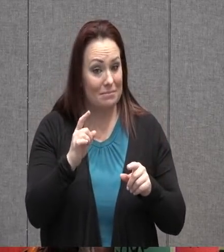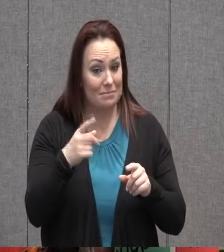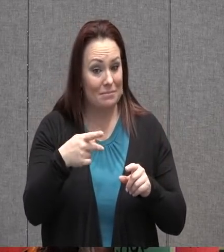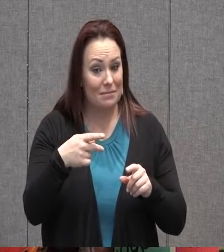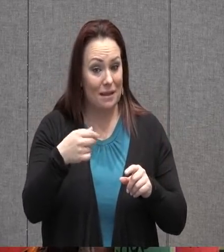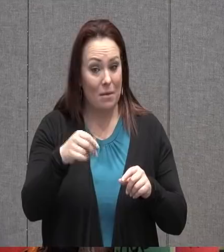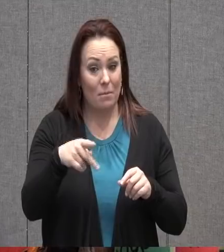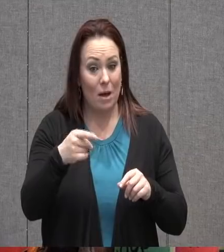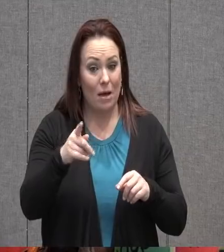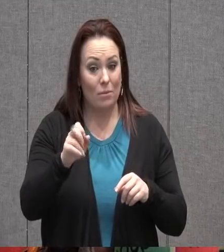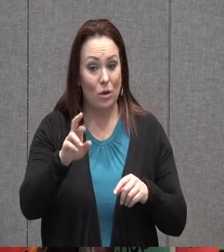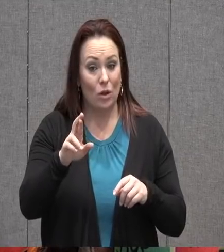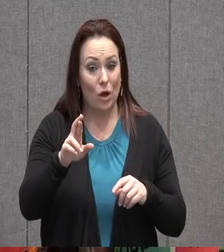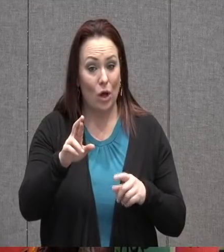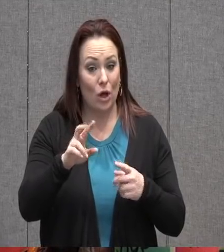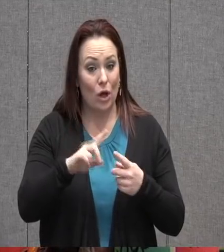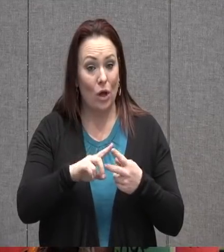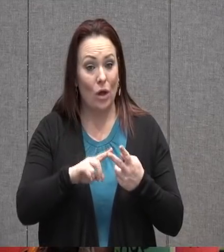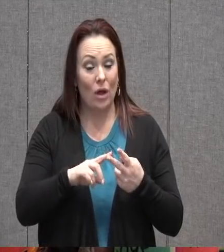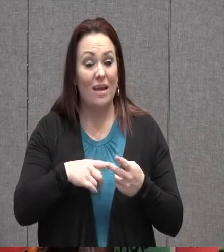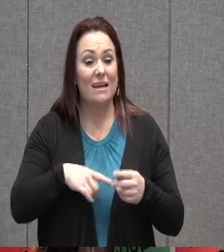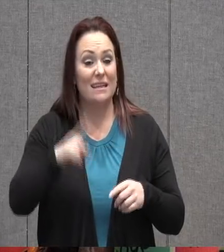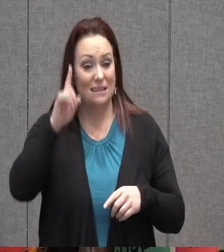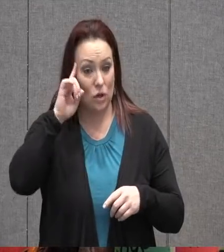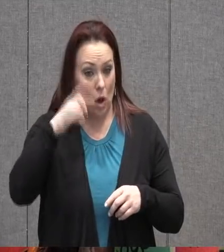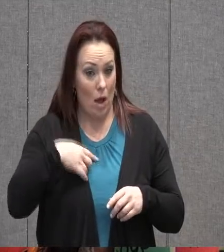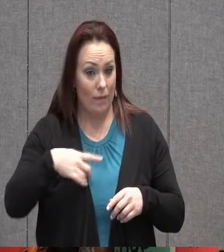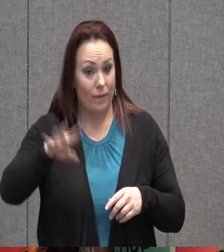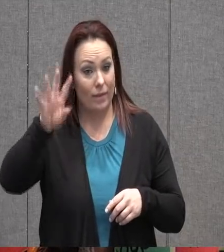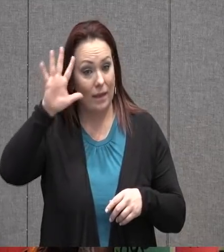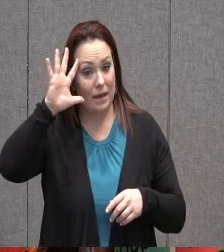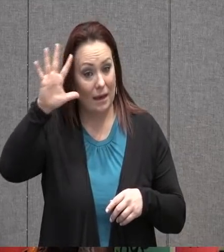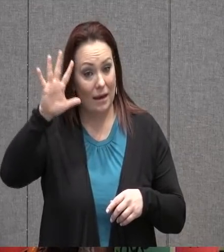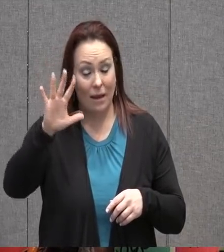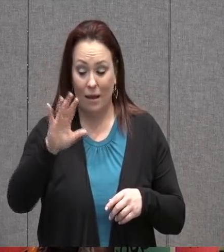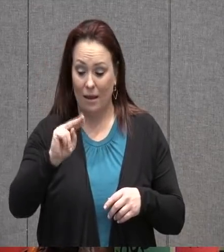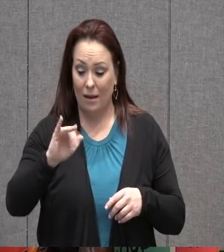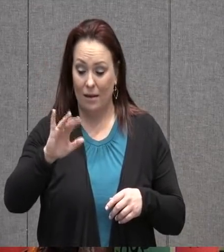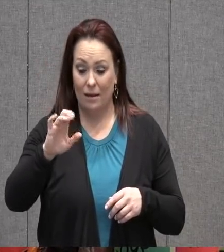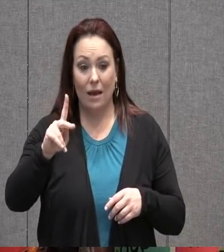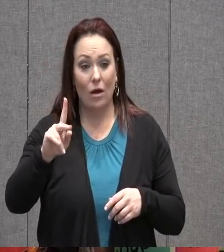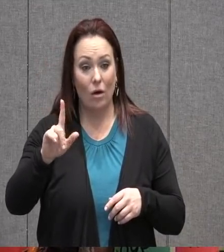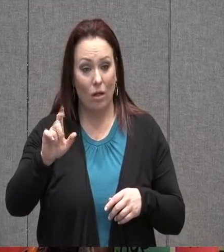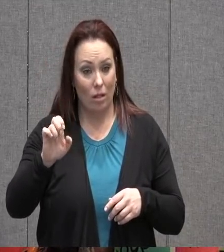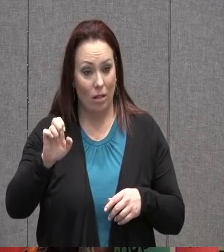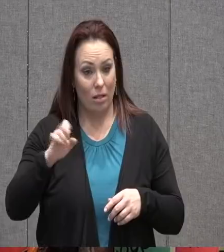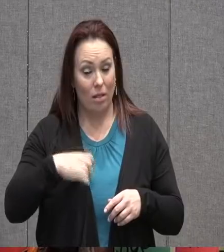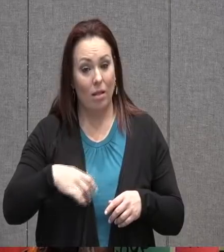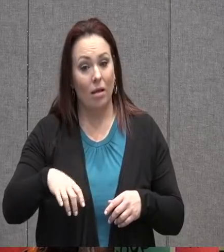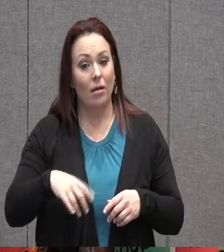He's called the nickel. This is the nickel right here.